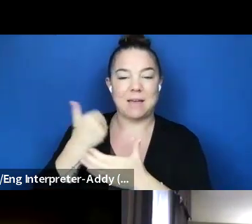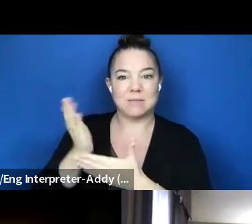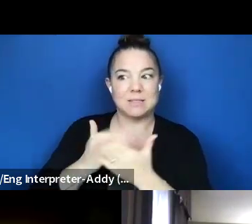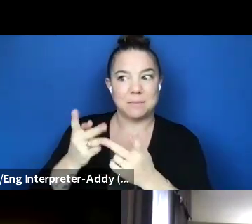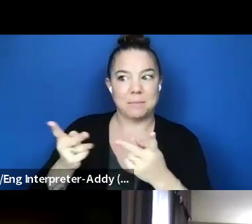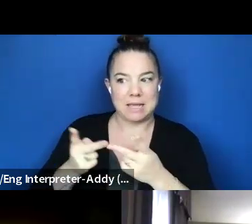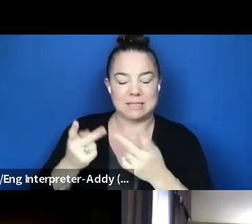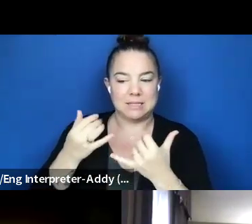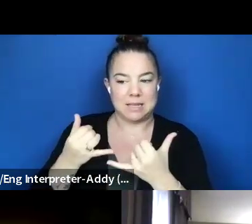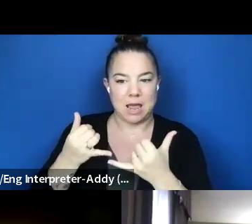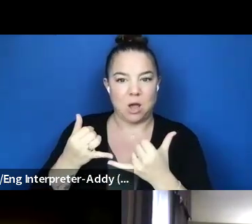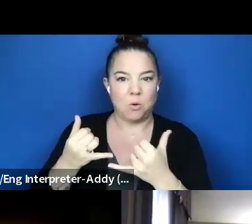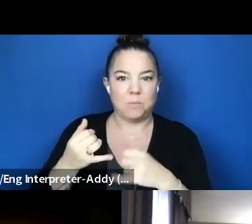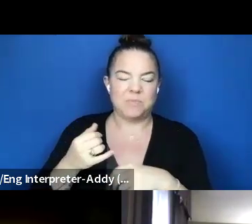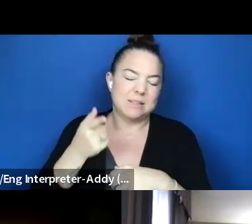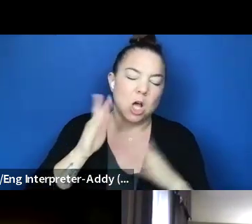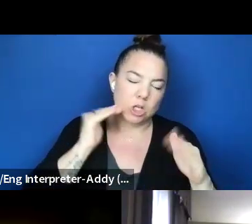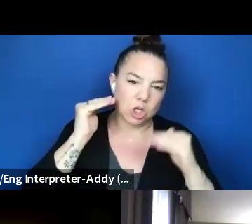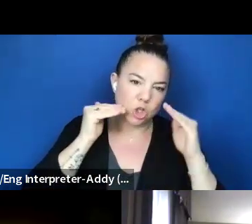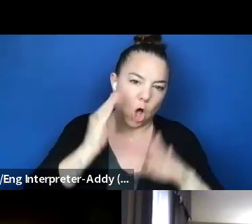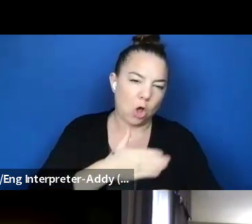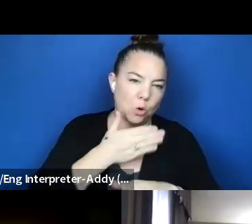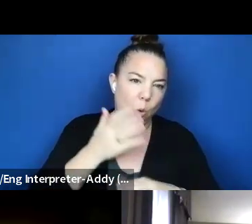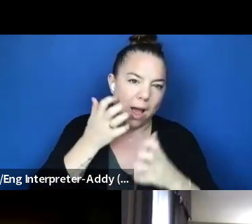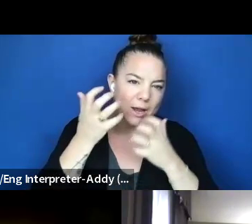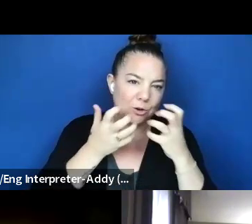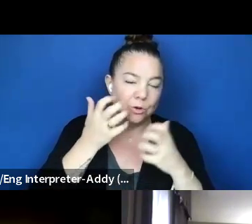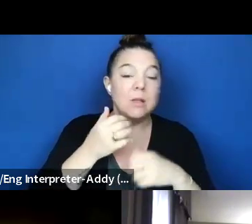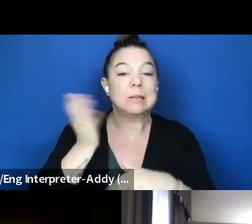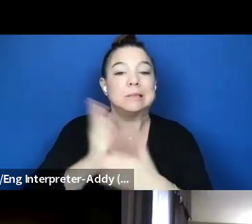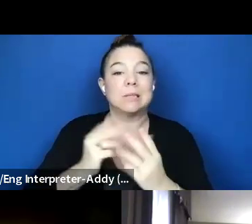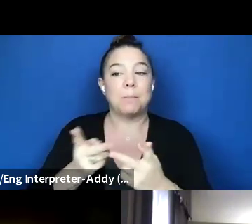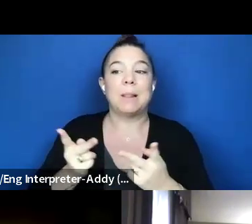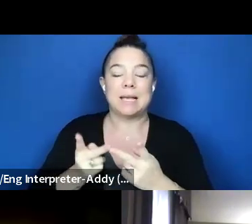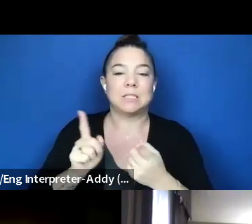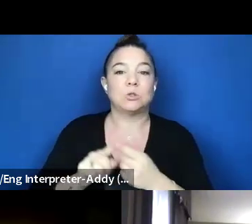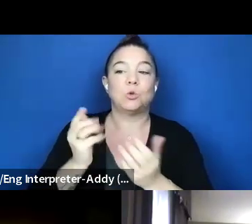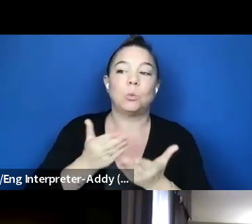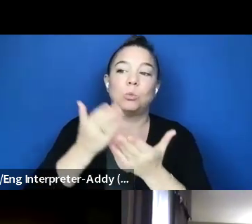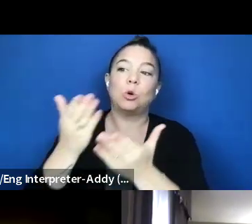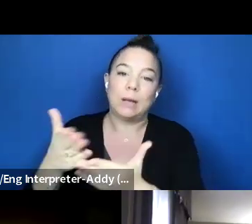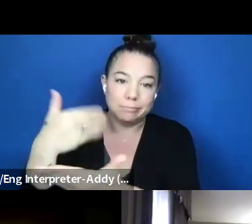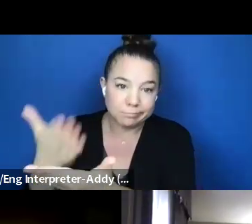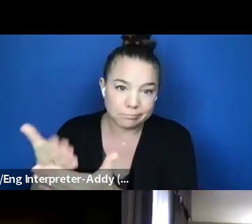Adeleigh Belyeu: and he sings in the adult choir, and there are only certain places now where we can drop him off to make sure he gets to the choir